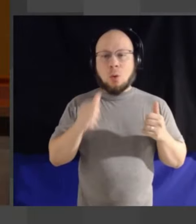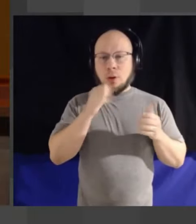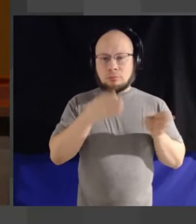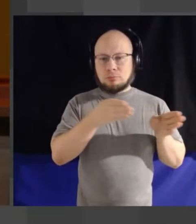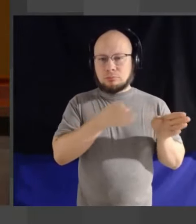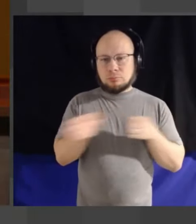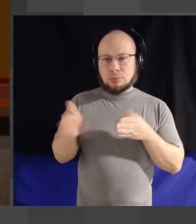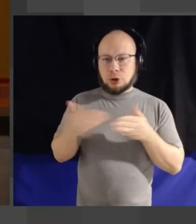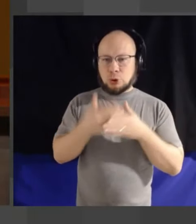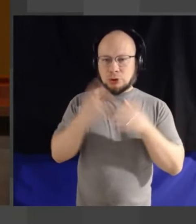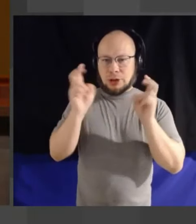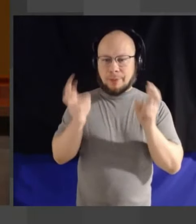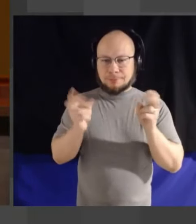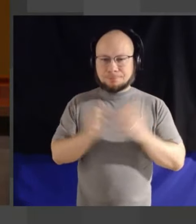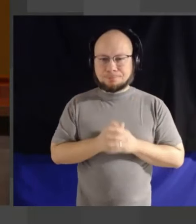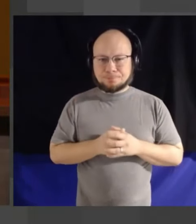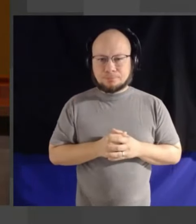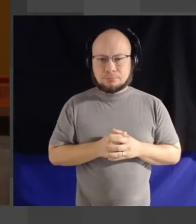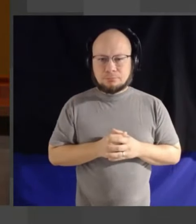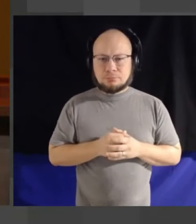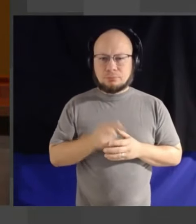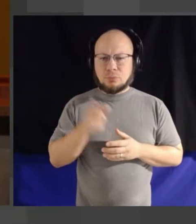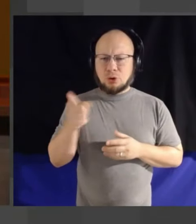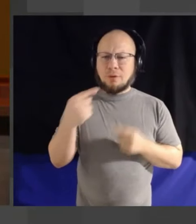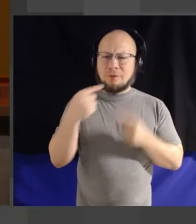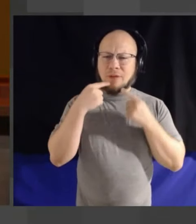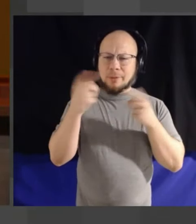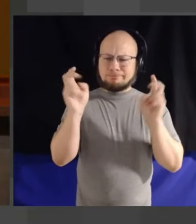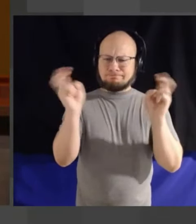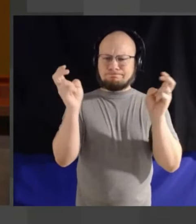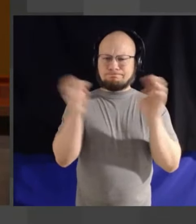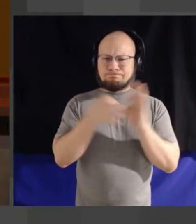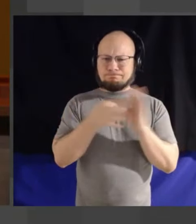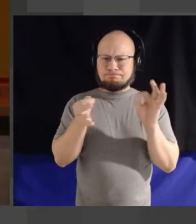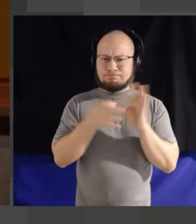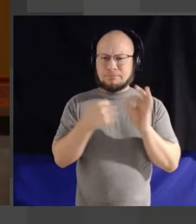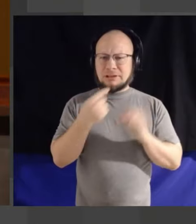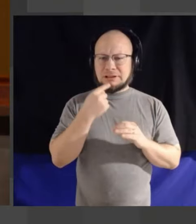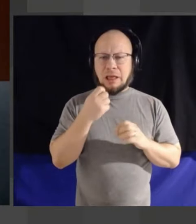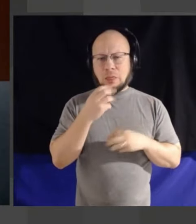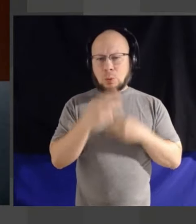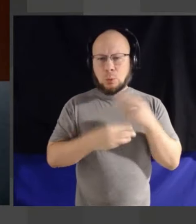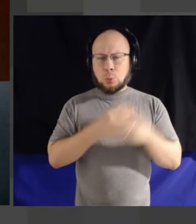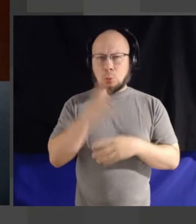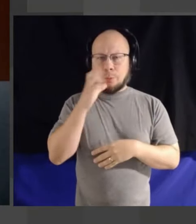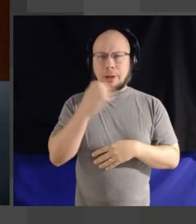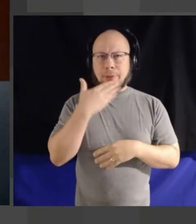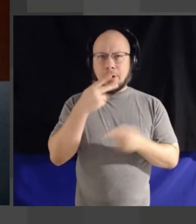COMMUNITIES REACTION. WE'RE GOING TO SWITCH GEARS HERE. YOU HAVE A FAMOUS SAYING WITHIN